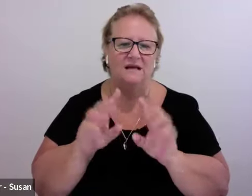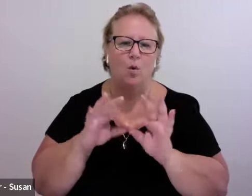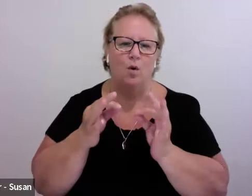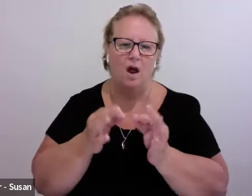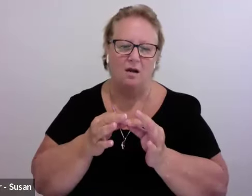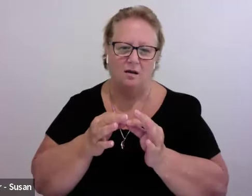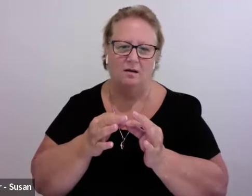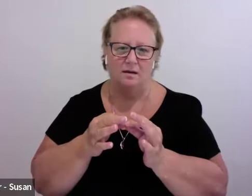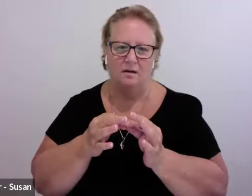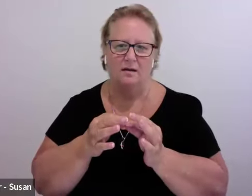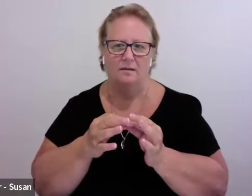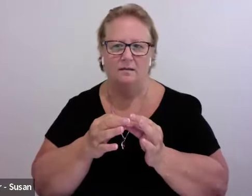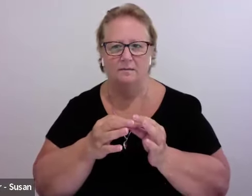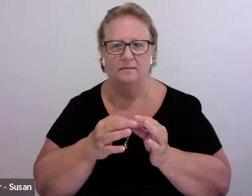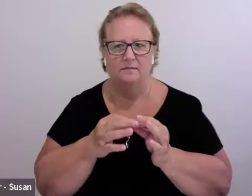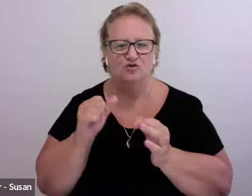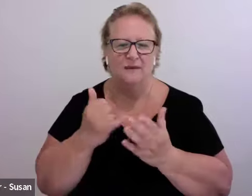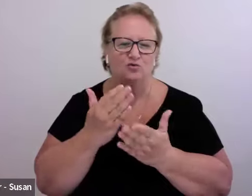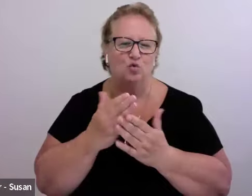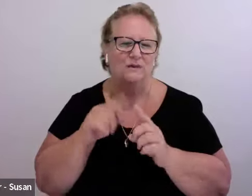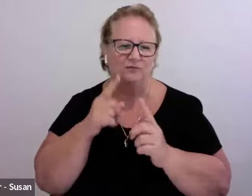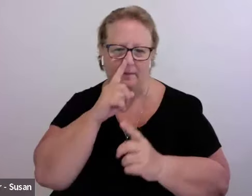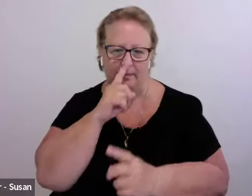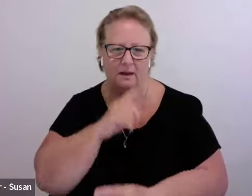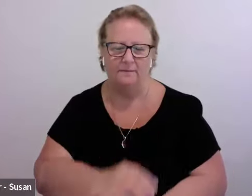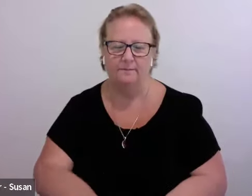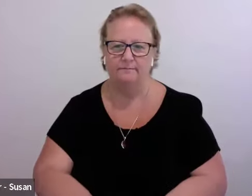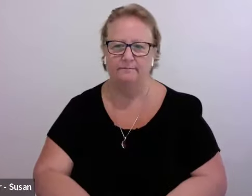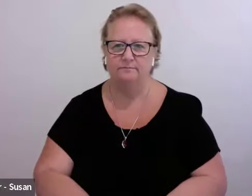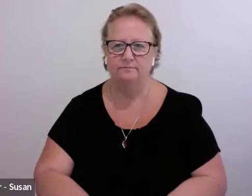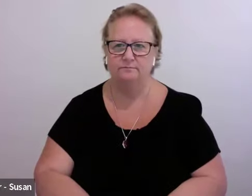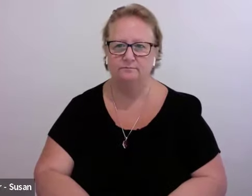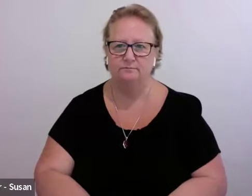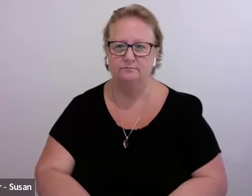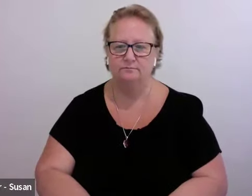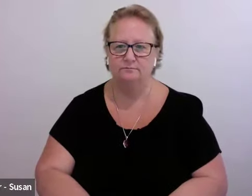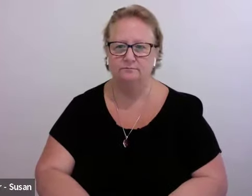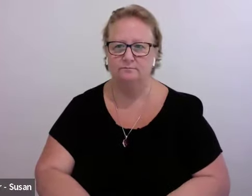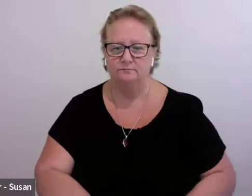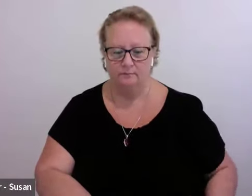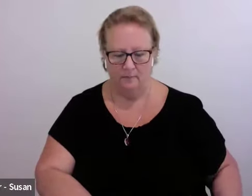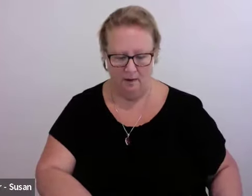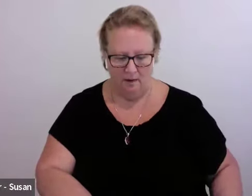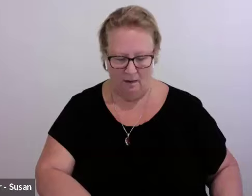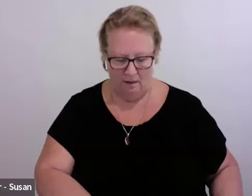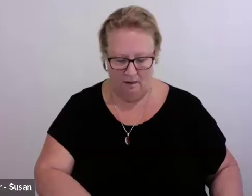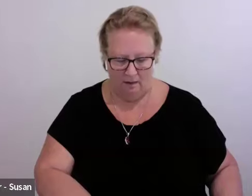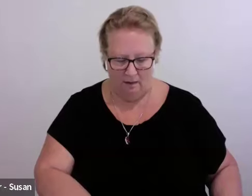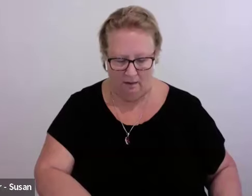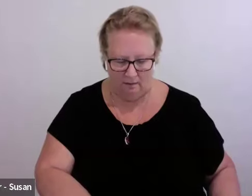it's units from the same organisation as long as they'